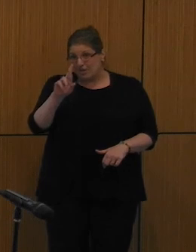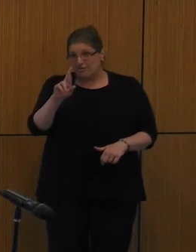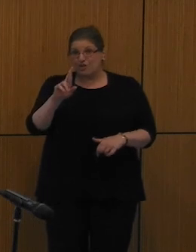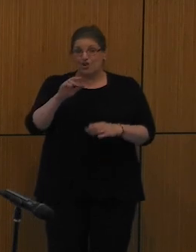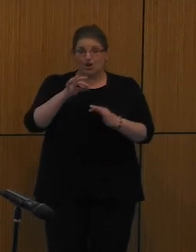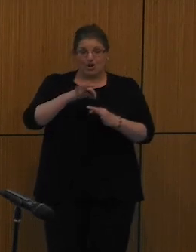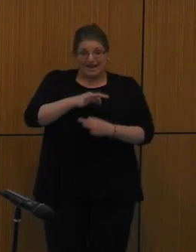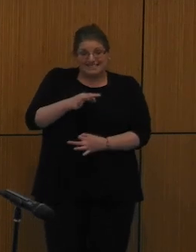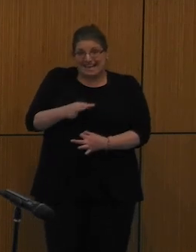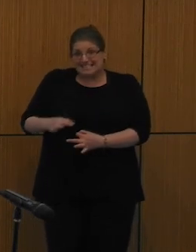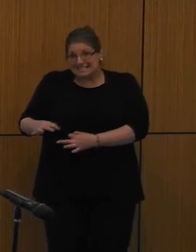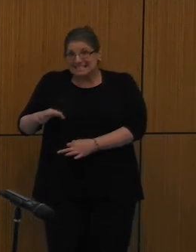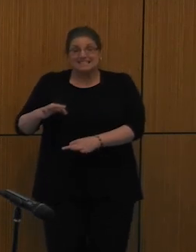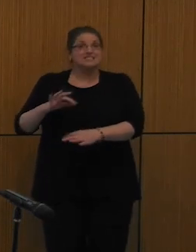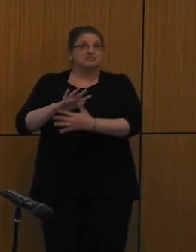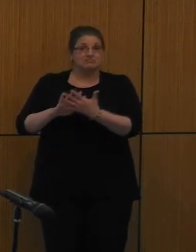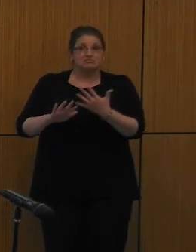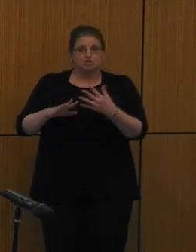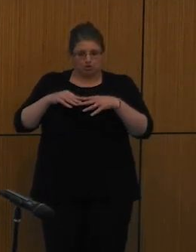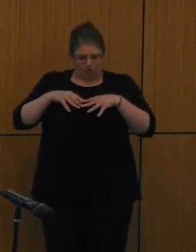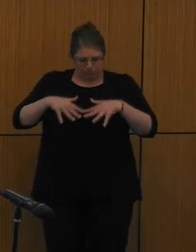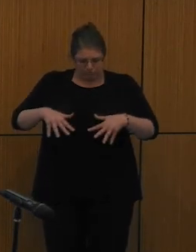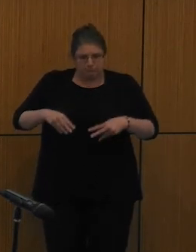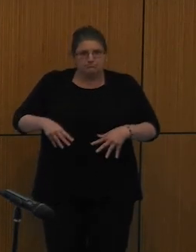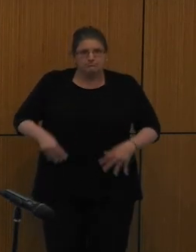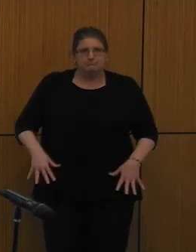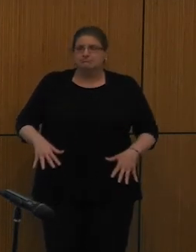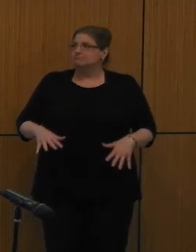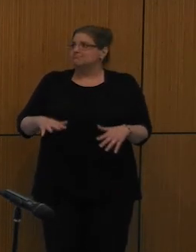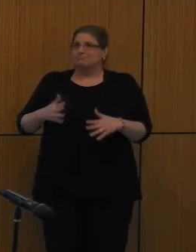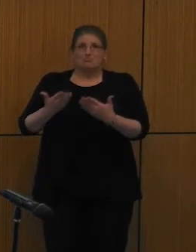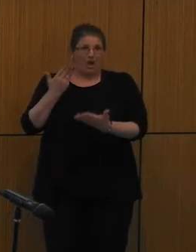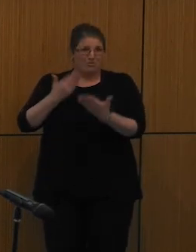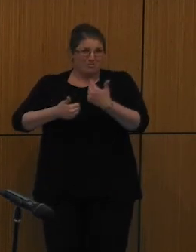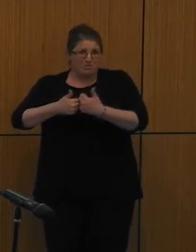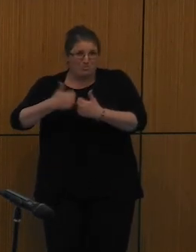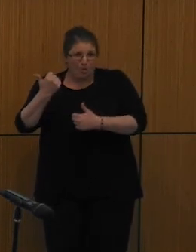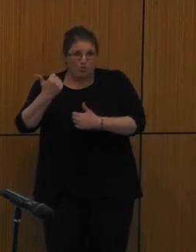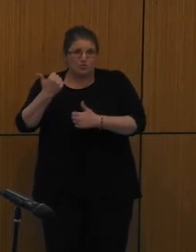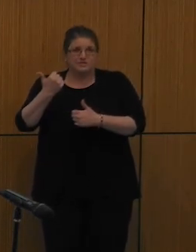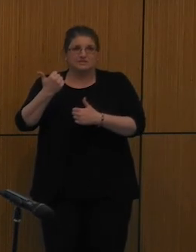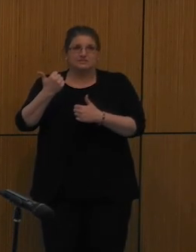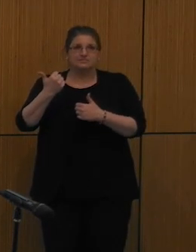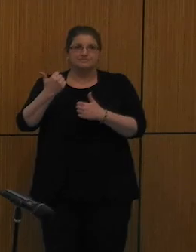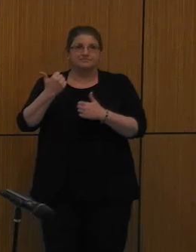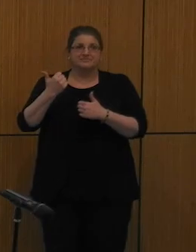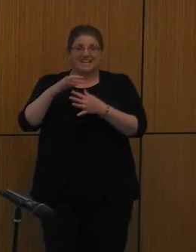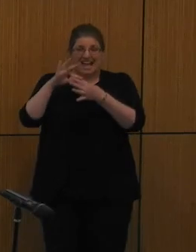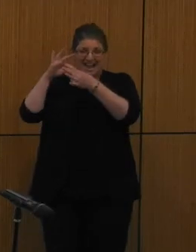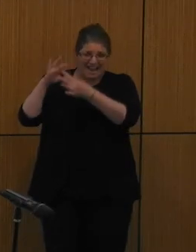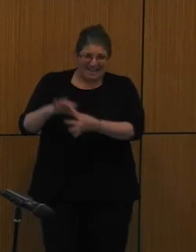so widely distributed, I would say that this is probably the most, I want to say the most connected nerve in that it's